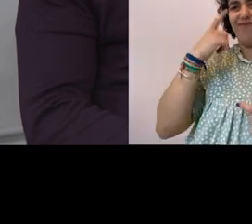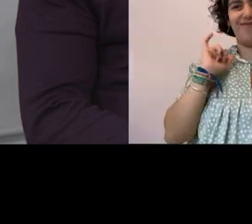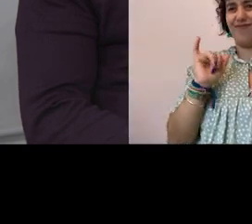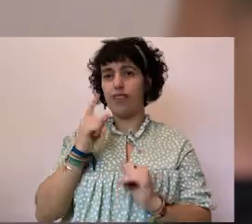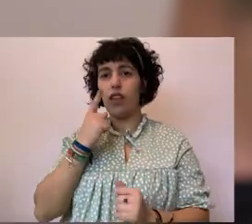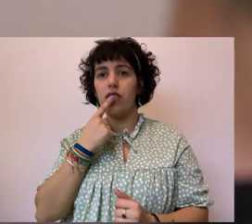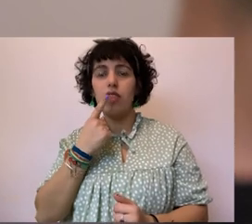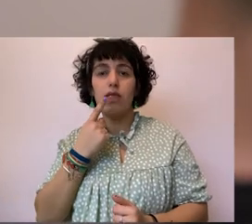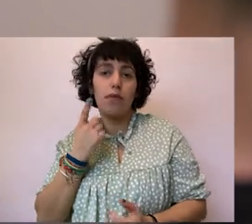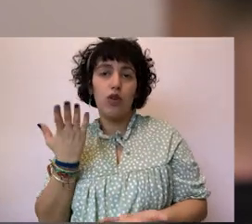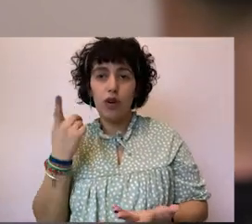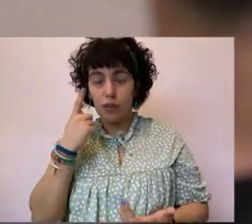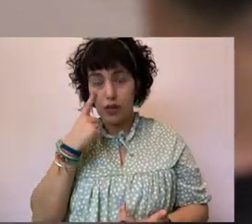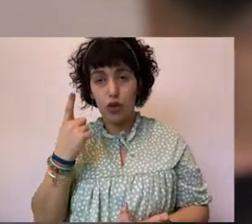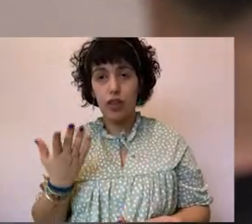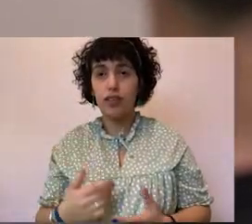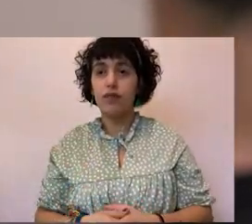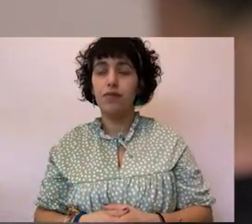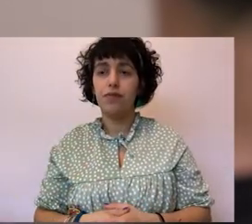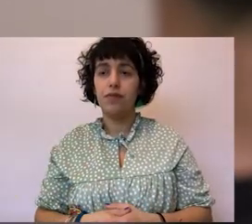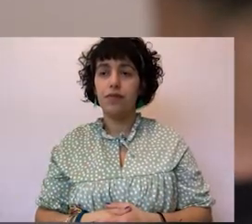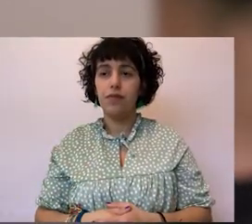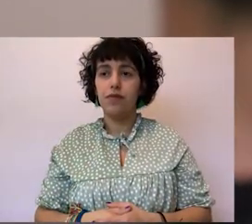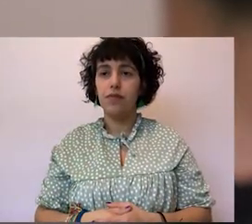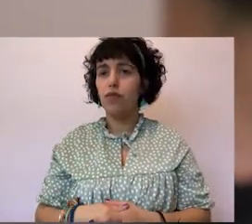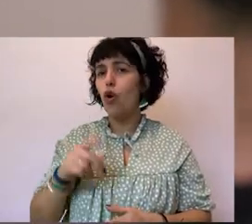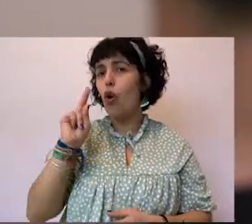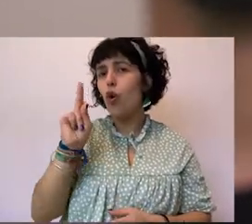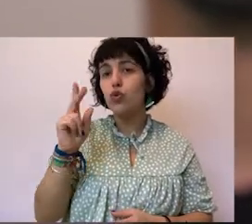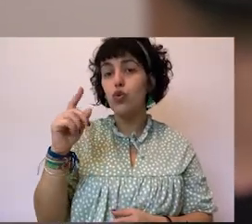or they look because you have a body shape that is not acceptable to them,